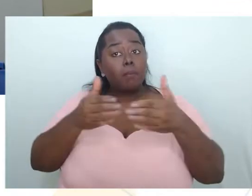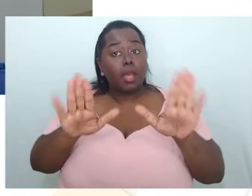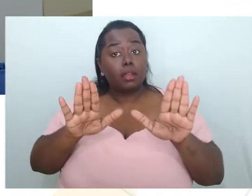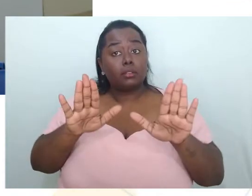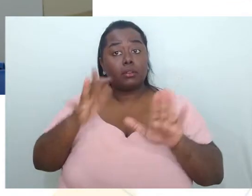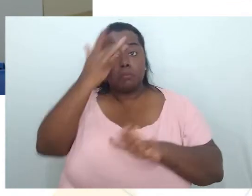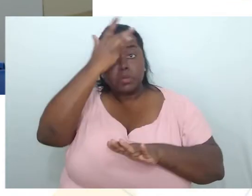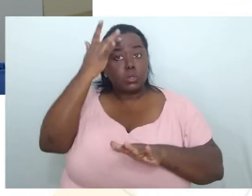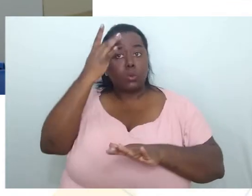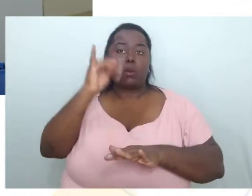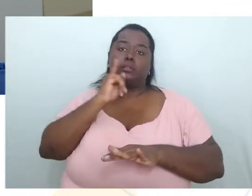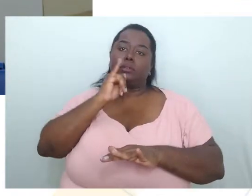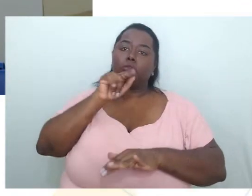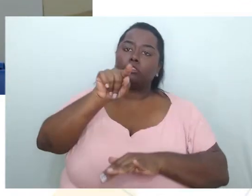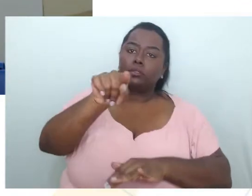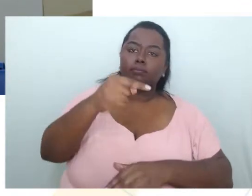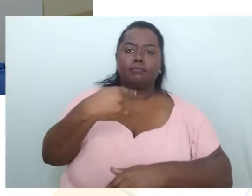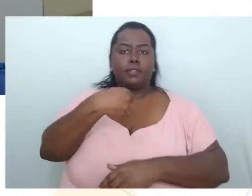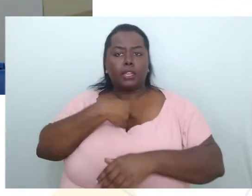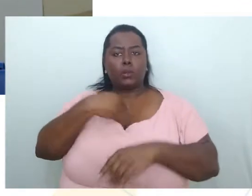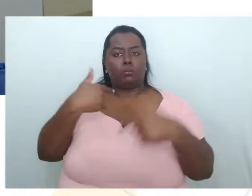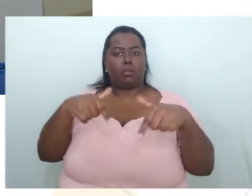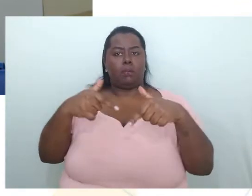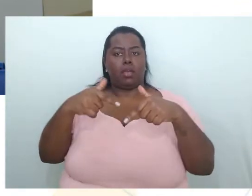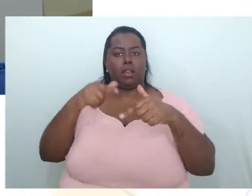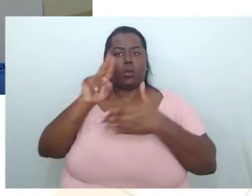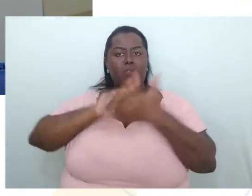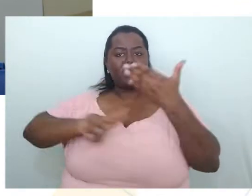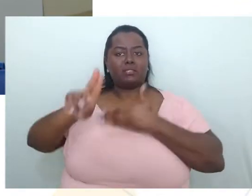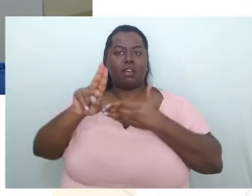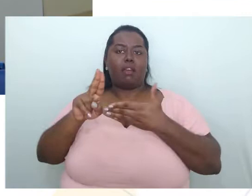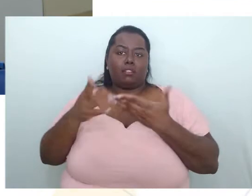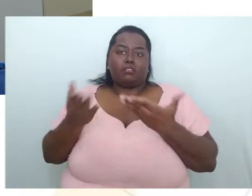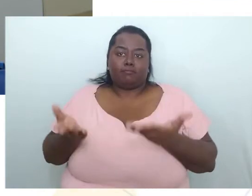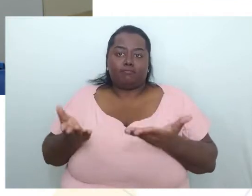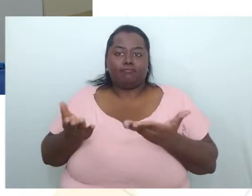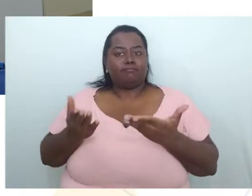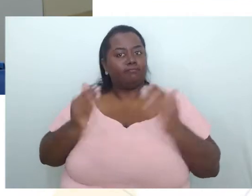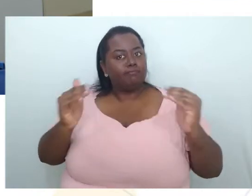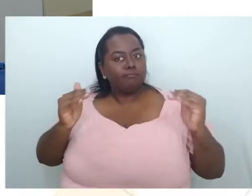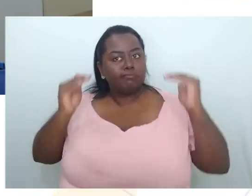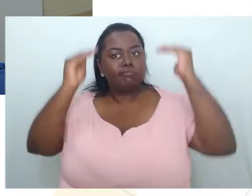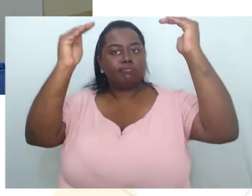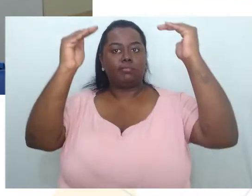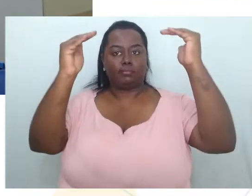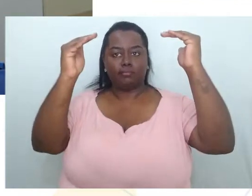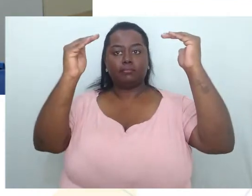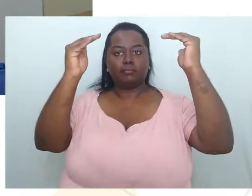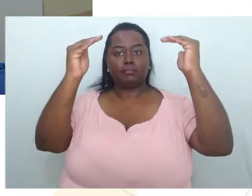and I, who work at universities like this, has a very rich pedigree that goes back